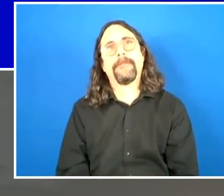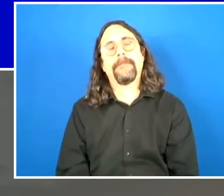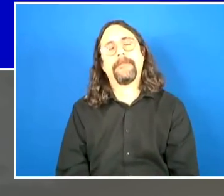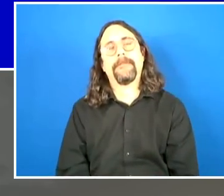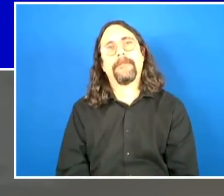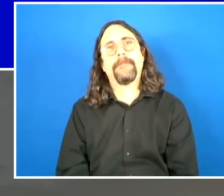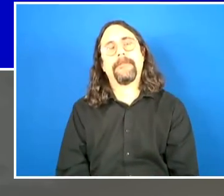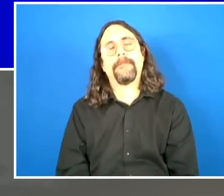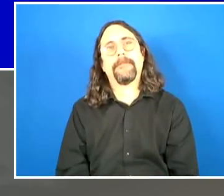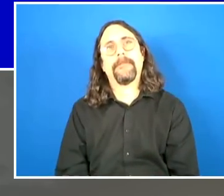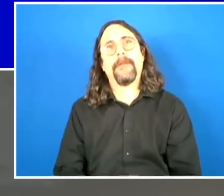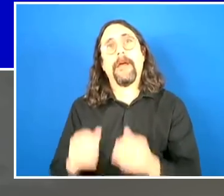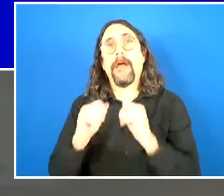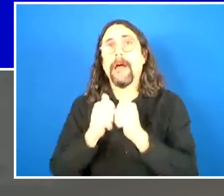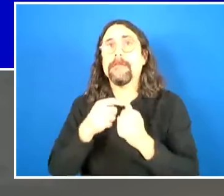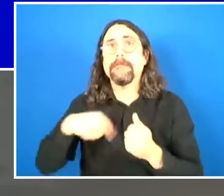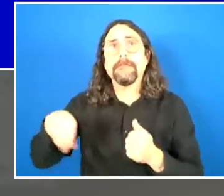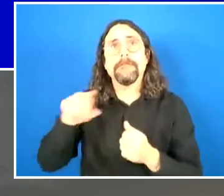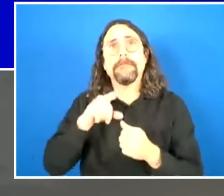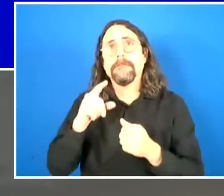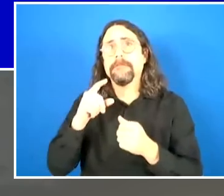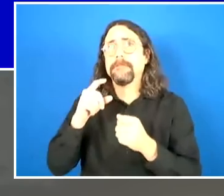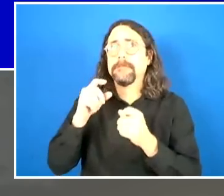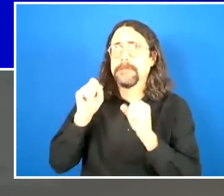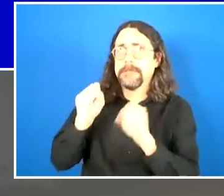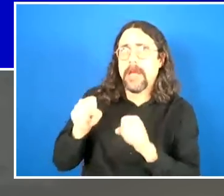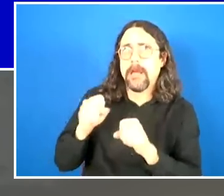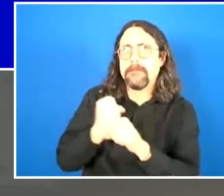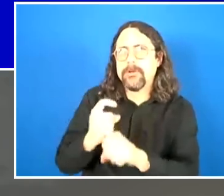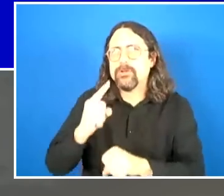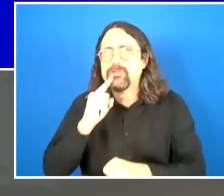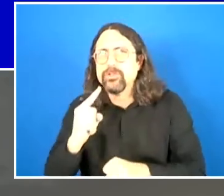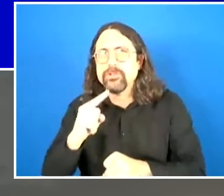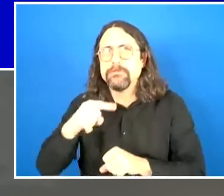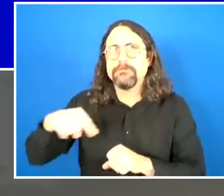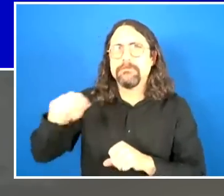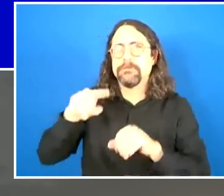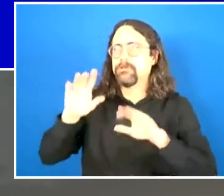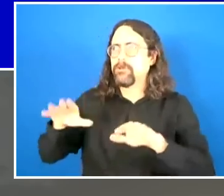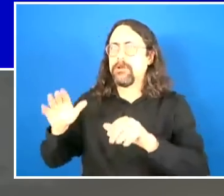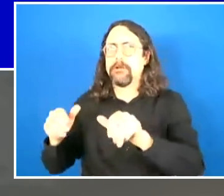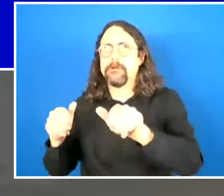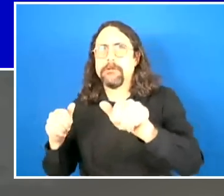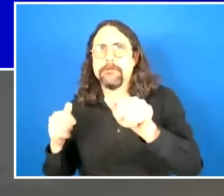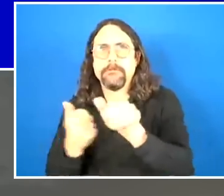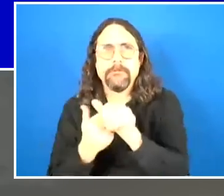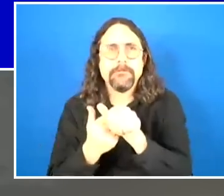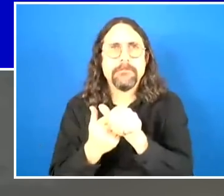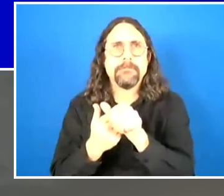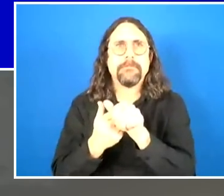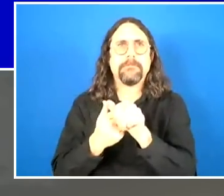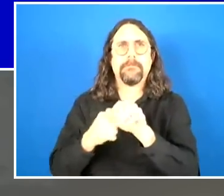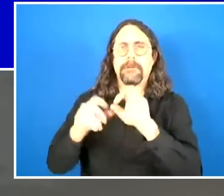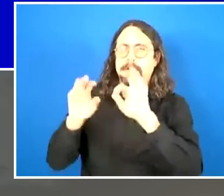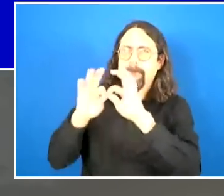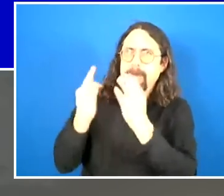ABLE TO CATCH UP, THAT' SONT HE MINDS OF A LOT OF FAMILIES. A LOT OF PARENTS ARE WORRIED ABOUT THAT. SO LET'S TALK ABOUT THAT